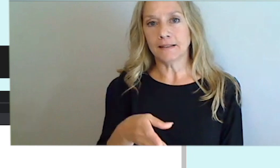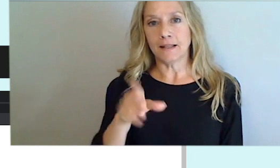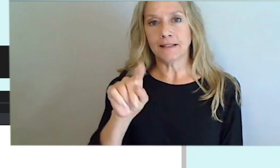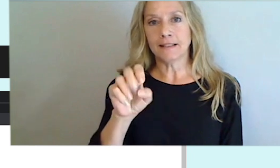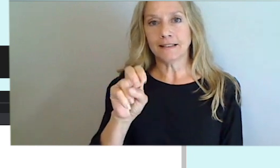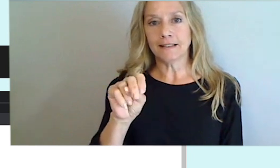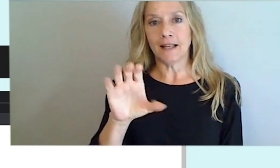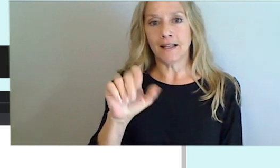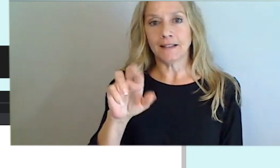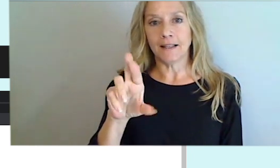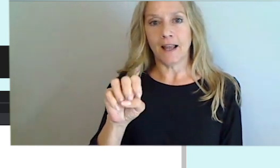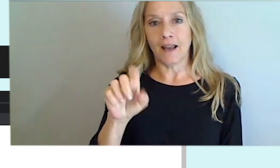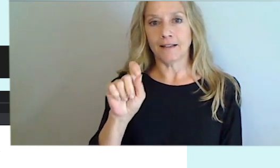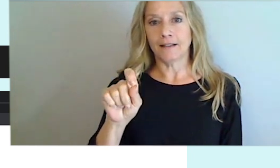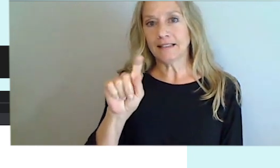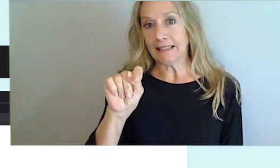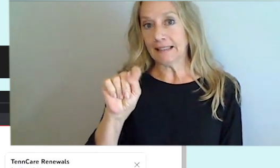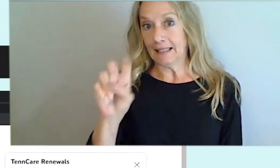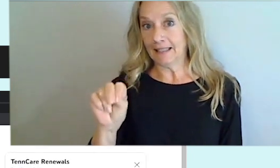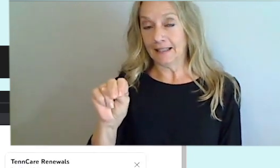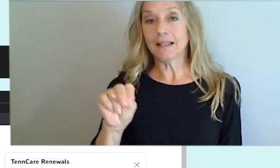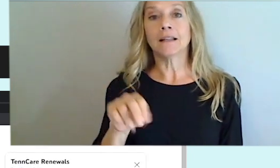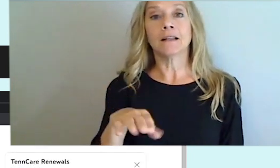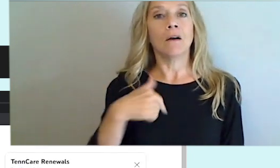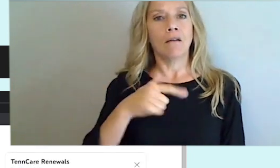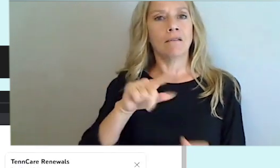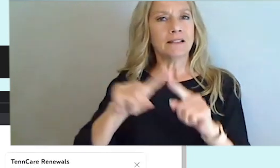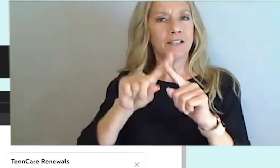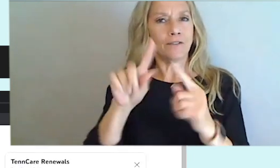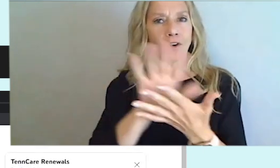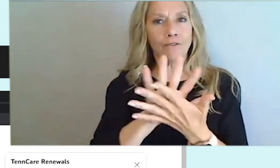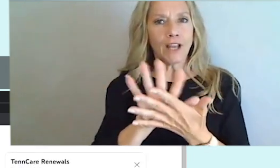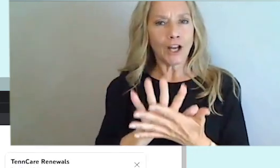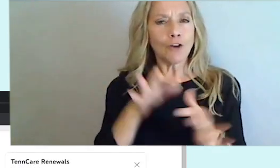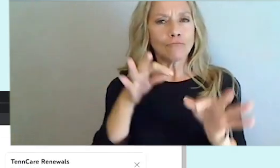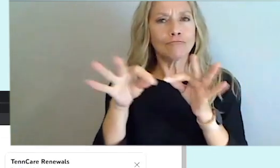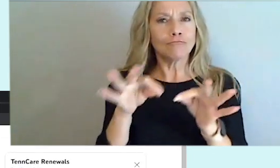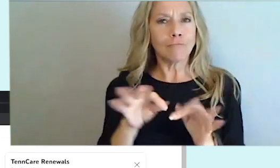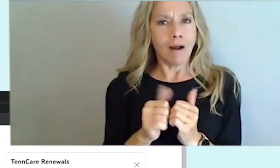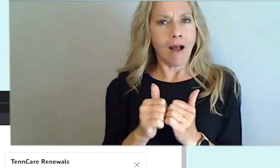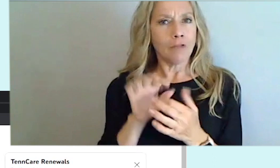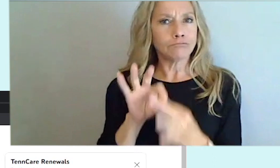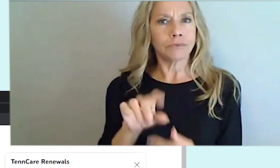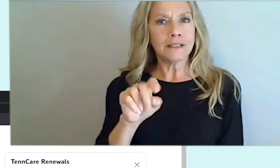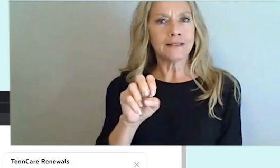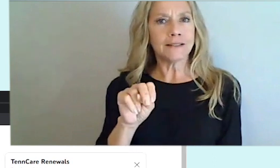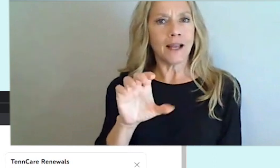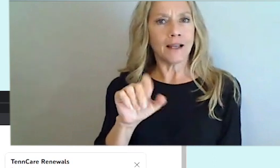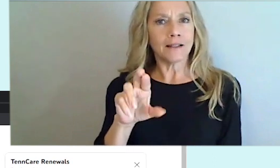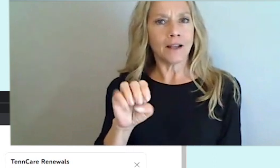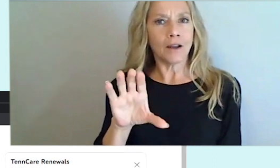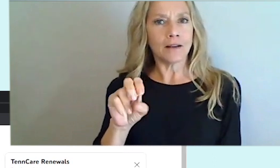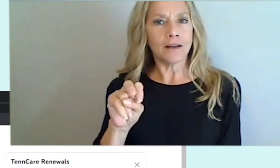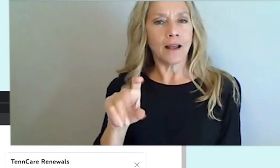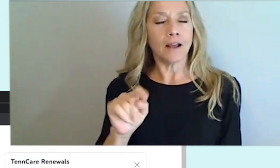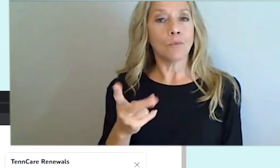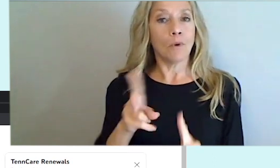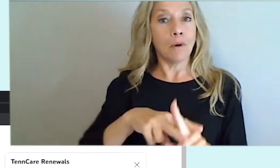We've also created other videos about using TennCare Connect, like applying for coverage, reviewing old letters, accessibility,